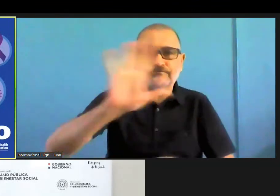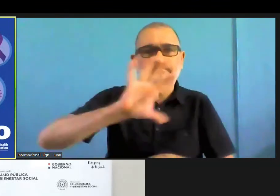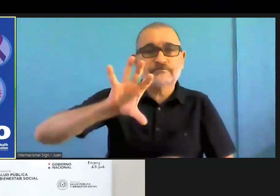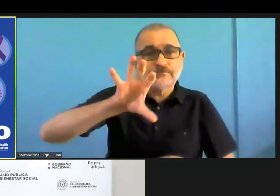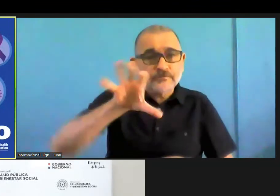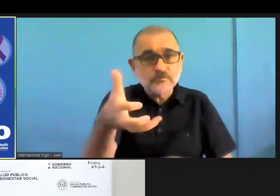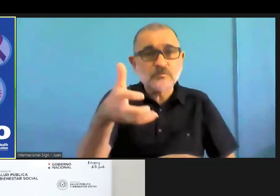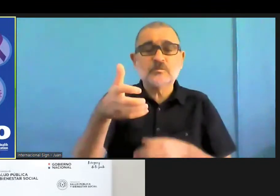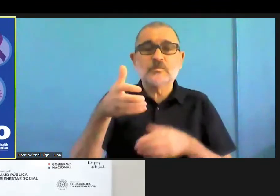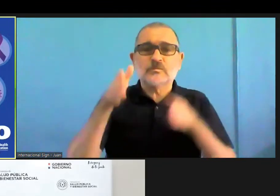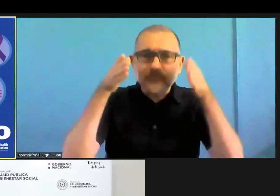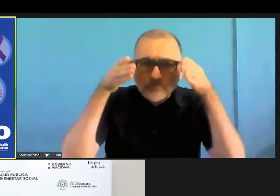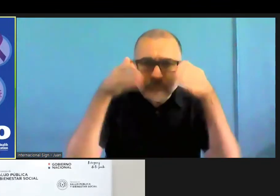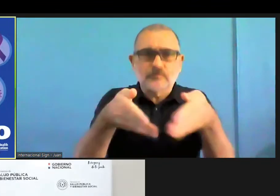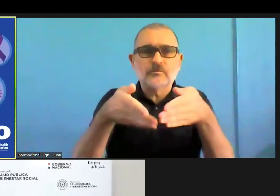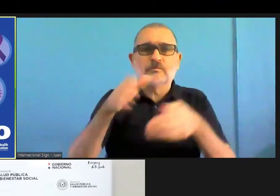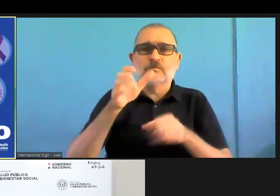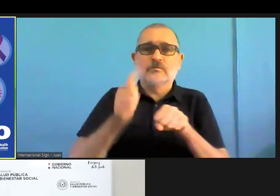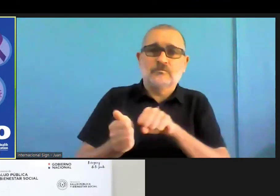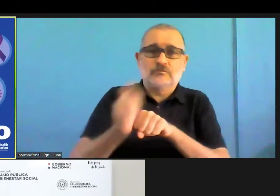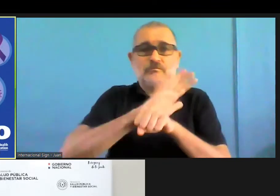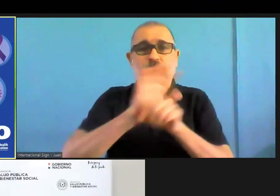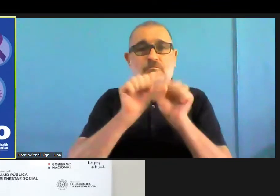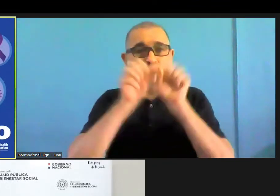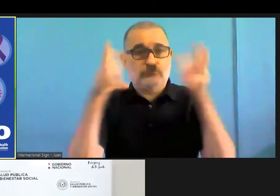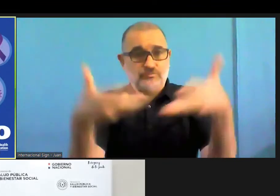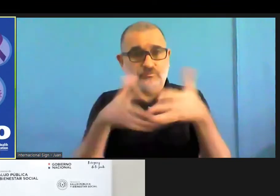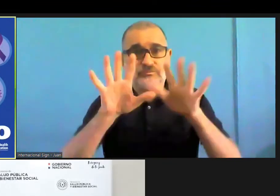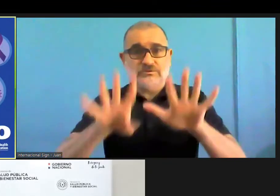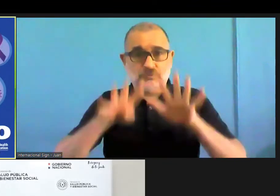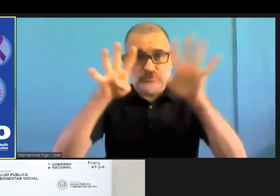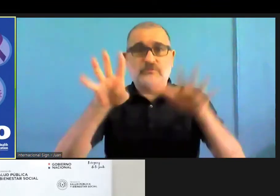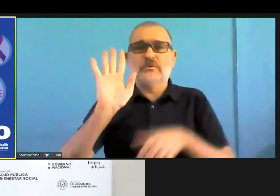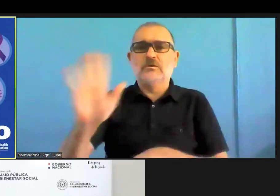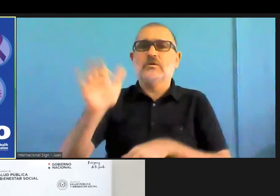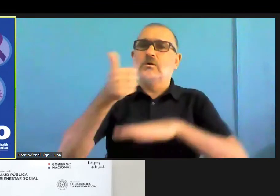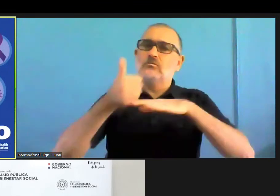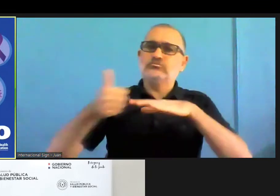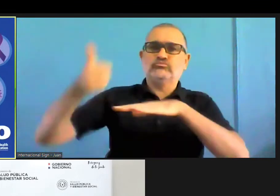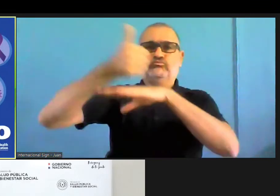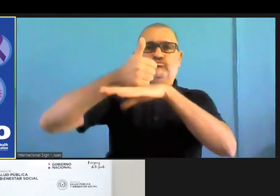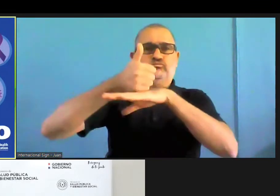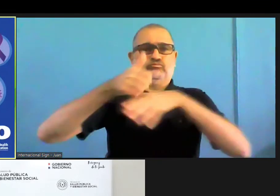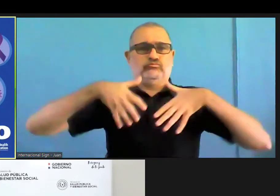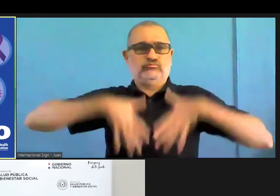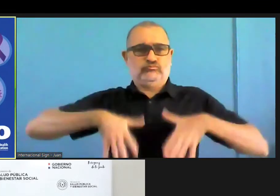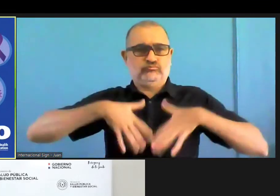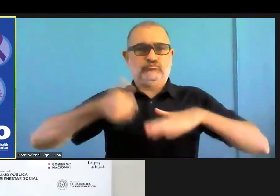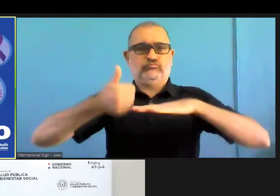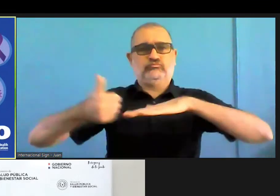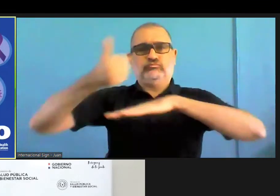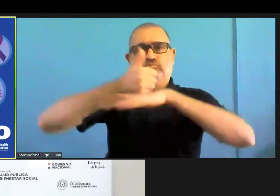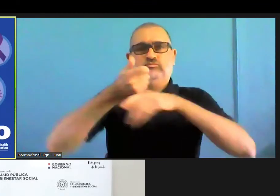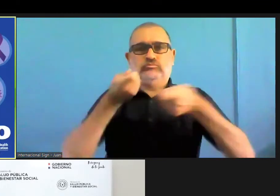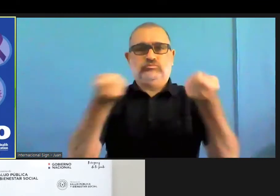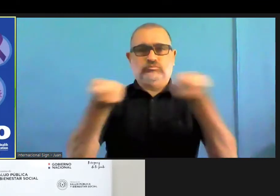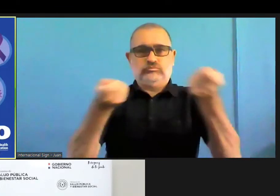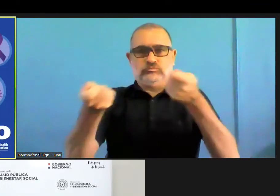Paraguay, and before this, he was coordinating specialized hospitals in his country. He's worked as a surgeon in emergency health services